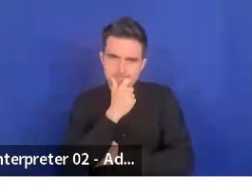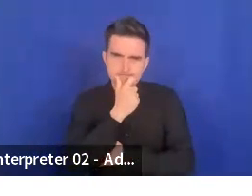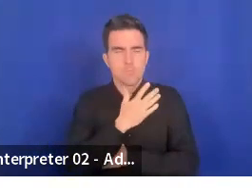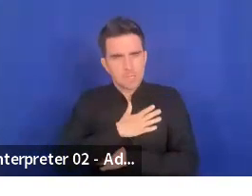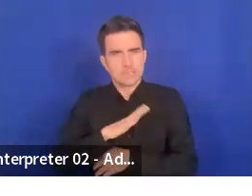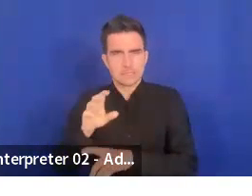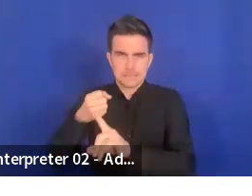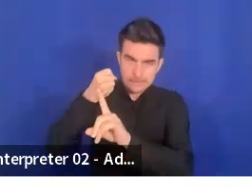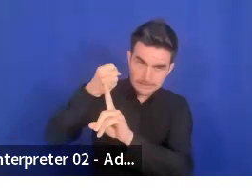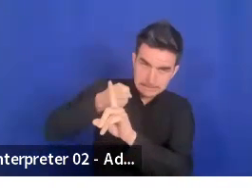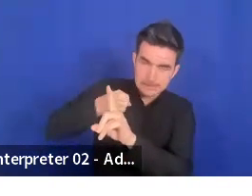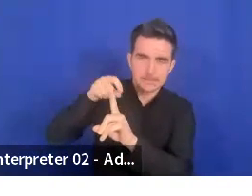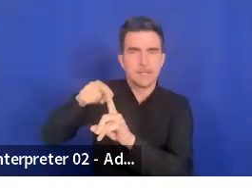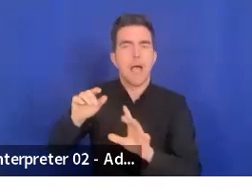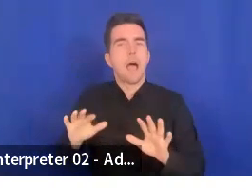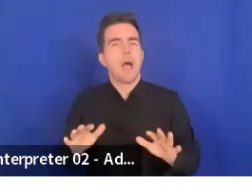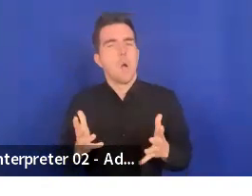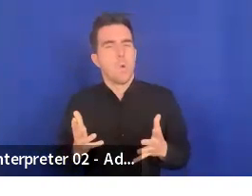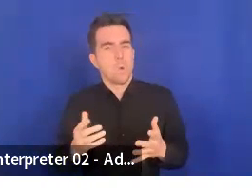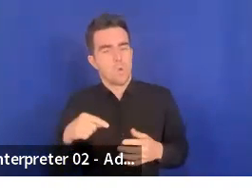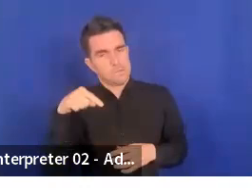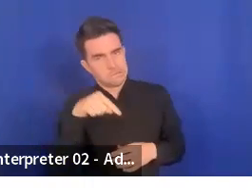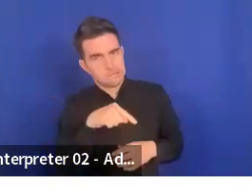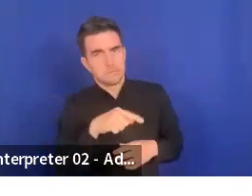of the key asks.